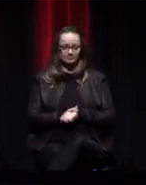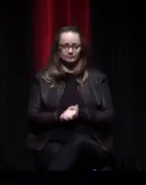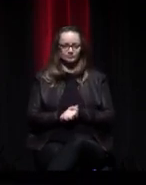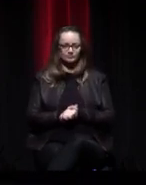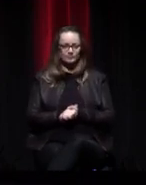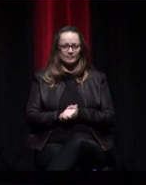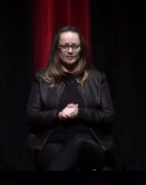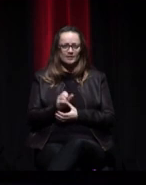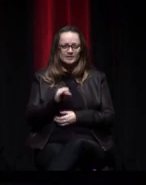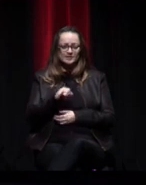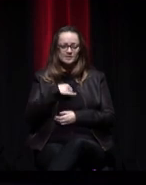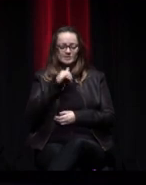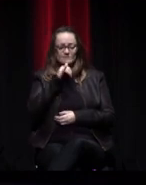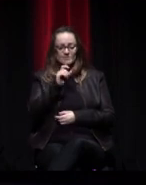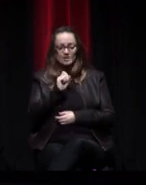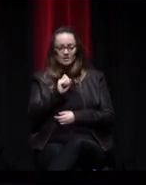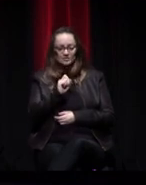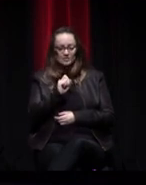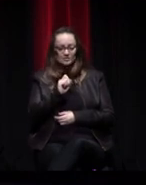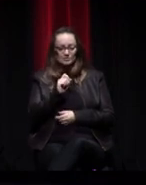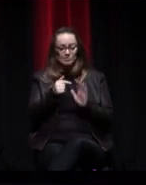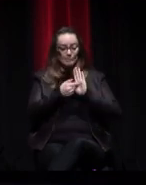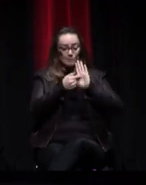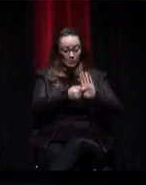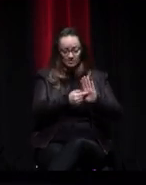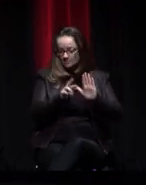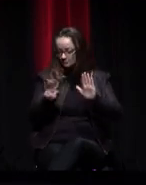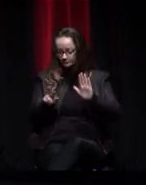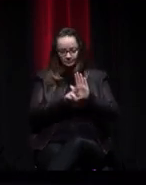when it's about exposing the divergences.